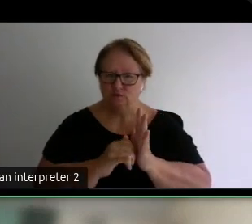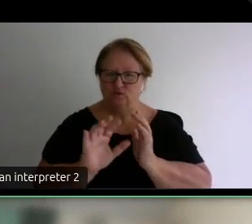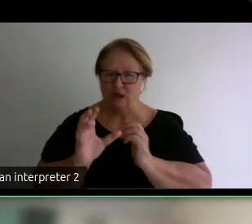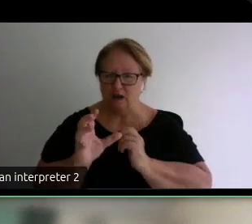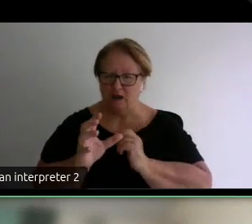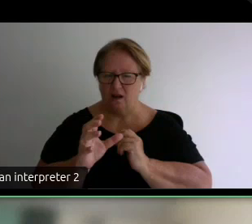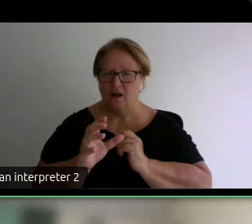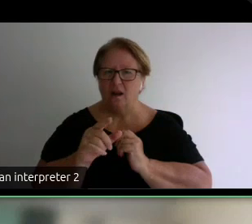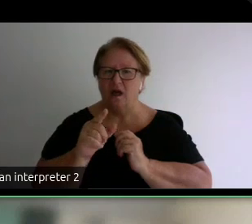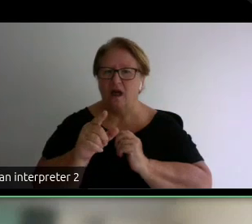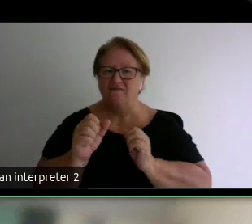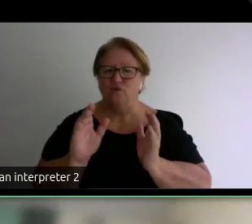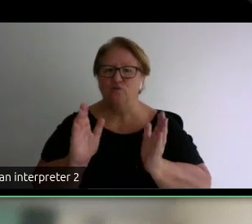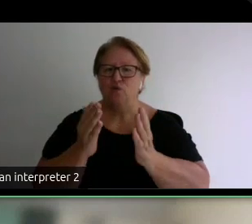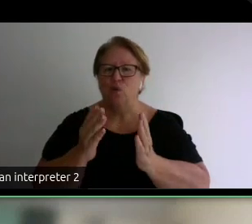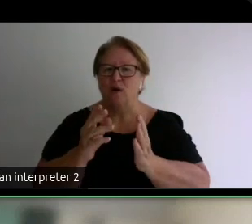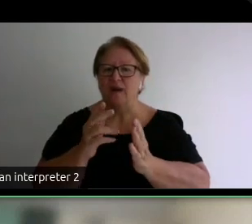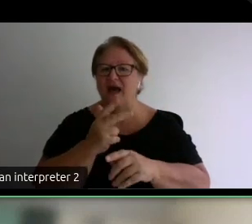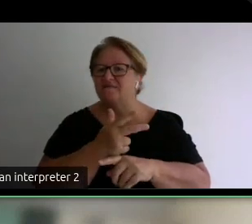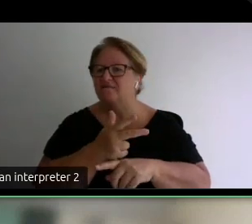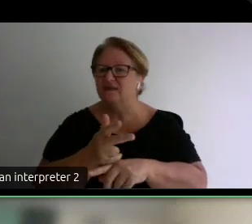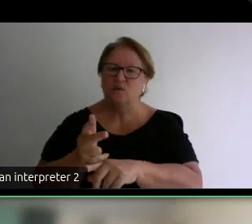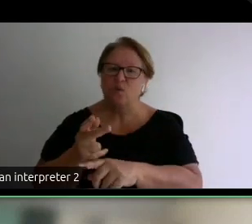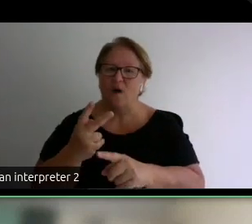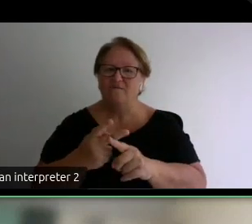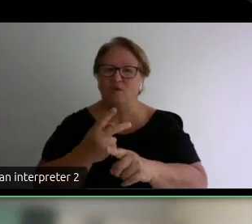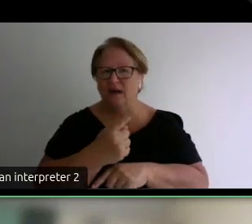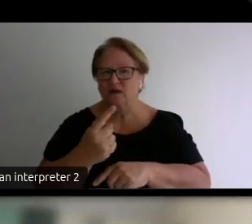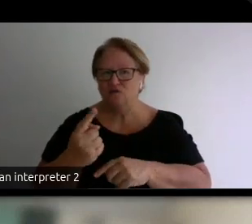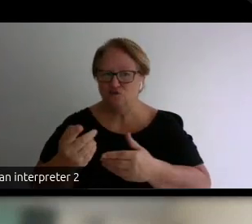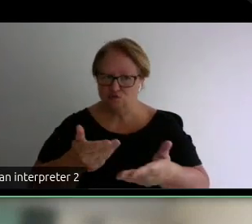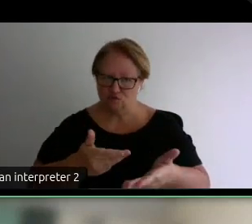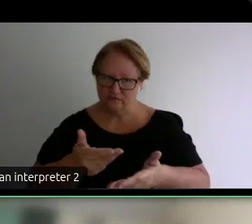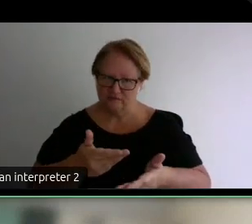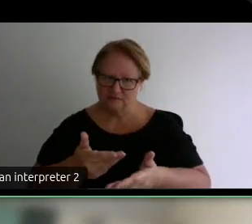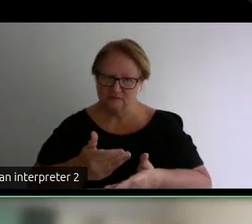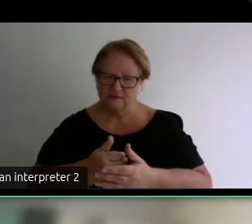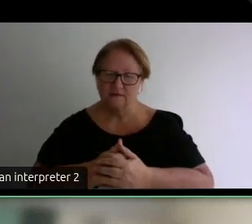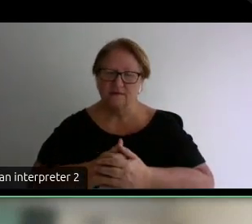short videos for each of the dispute resolution services programs and again this might assist